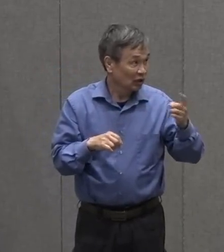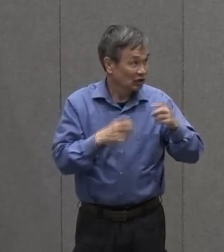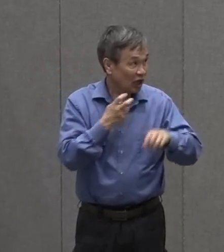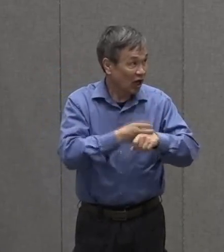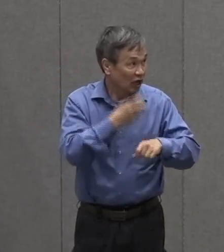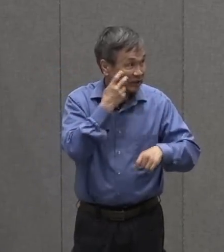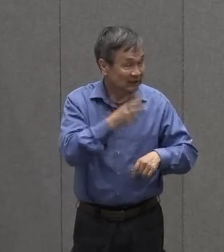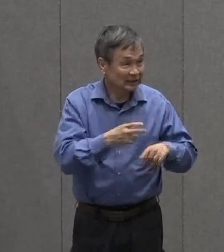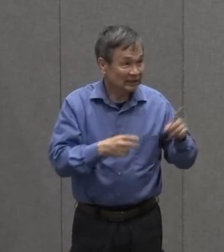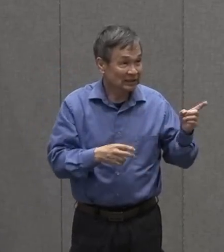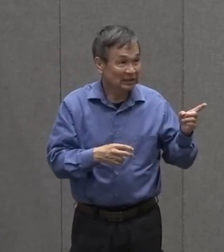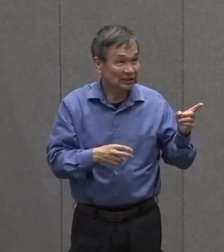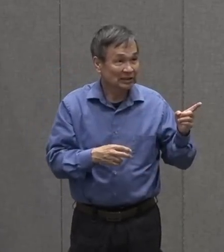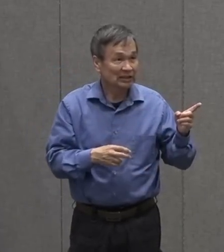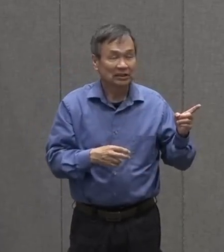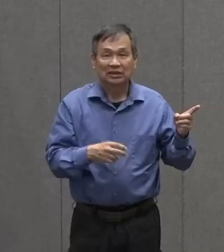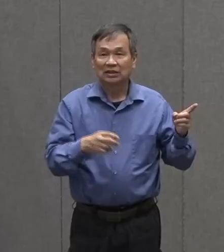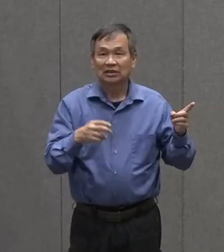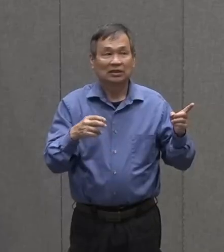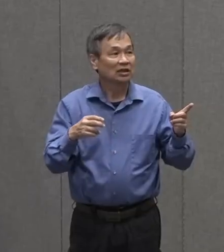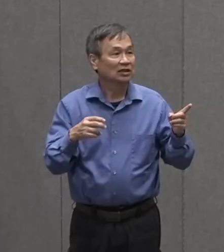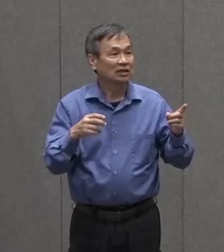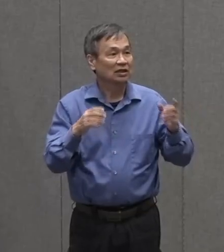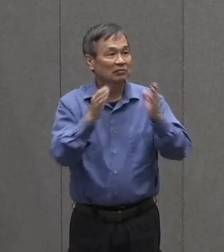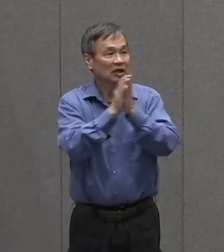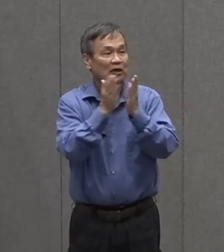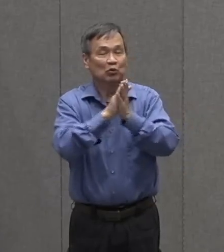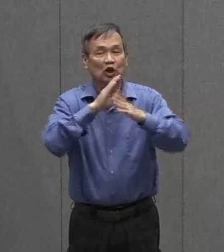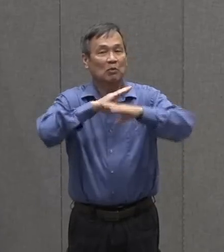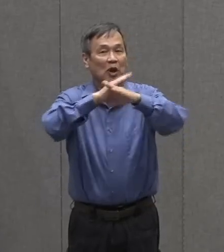You can't see it because my book Ha! Ha! Ha!